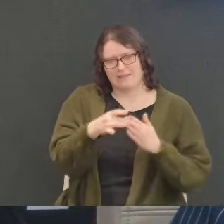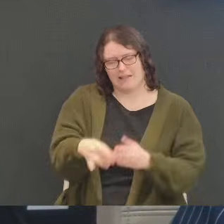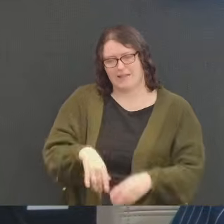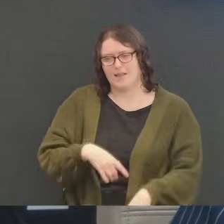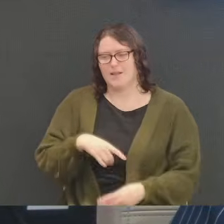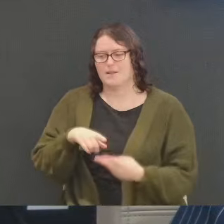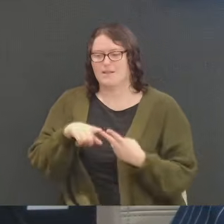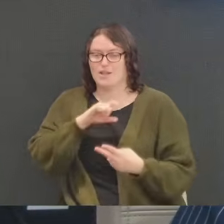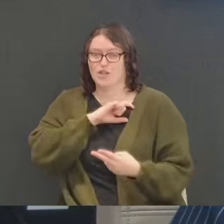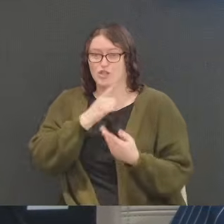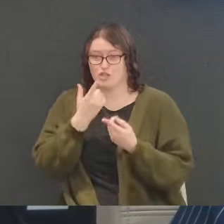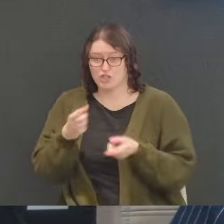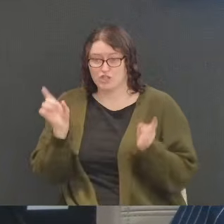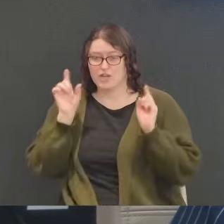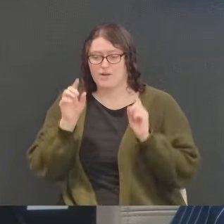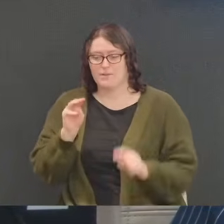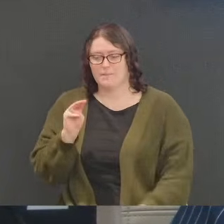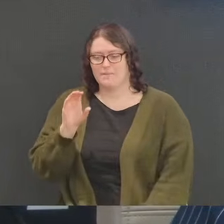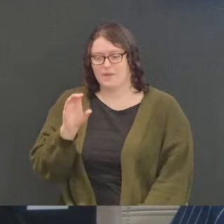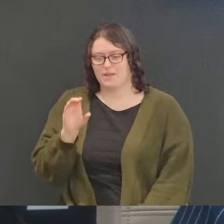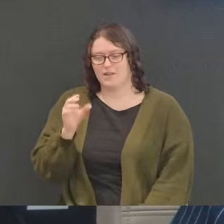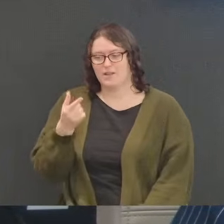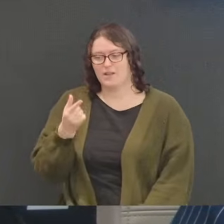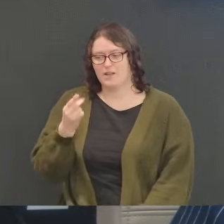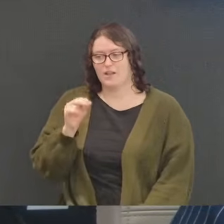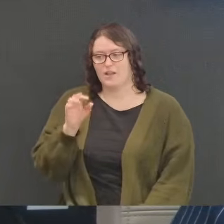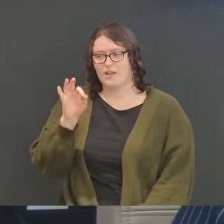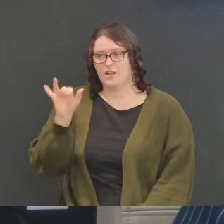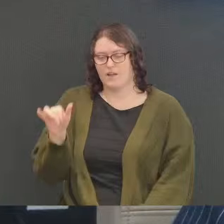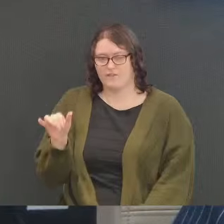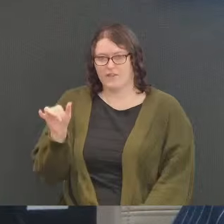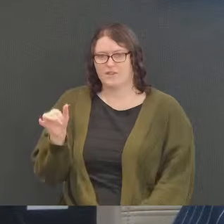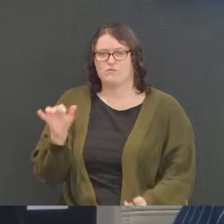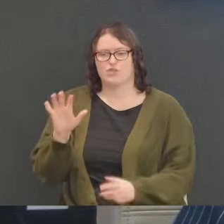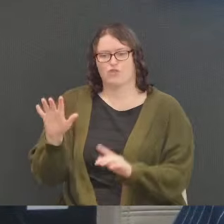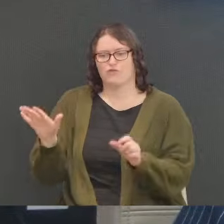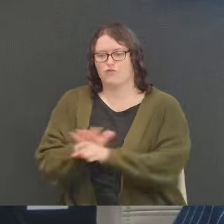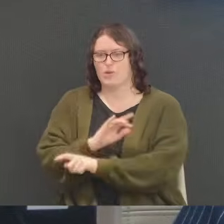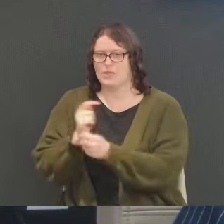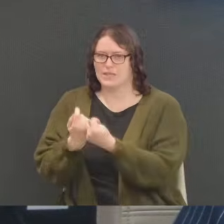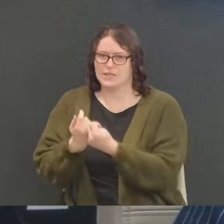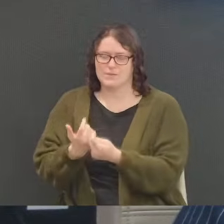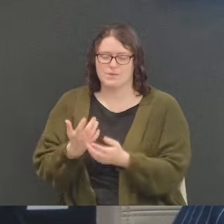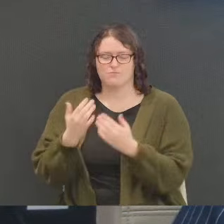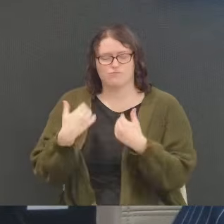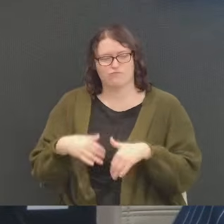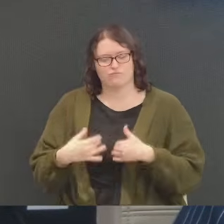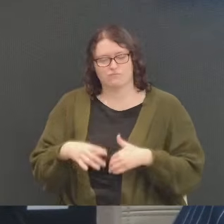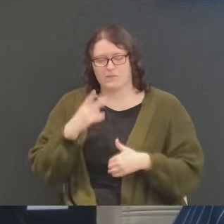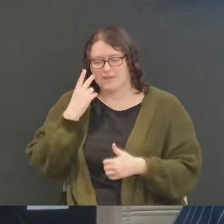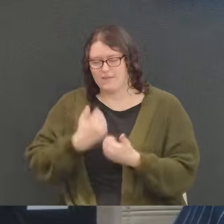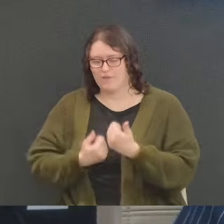and her entire team that led this effort and so it was just good to see everyone in unity. So,